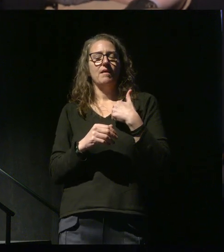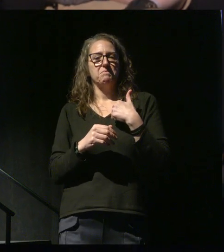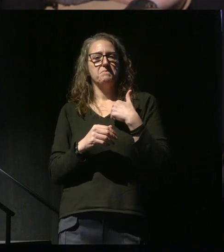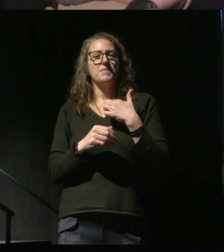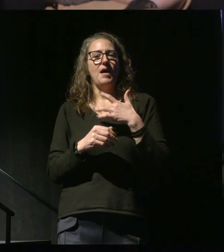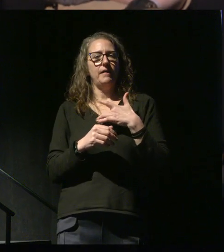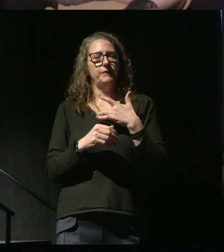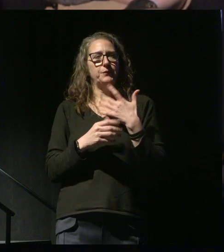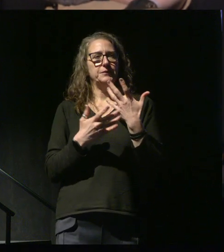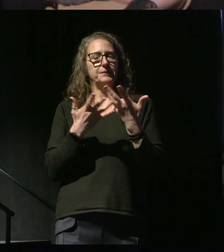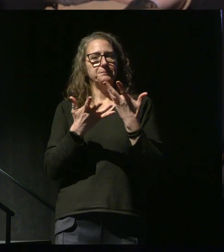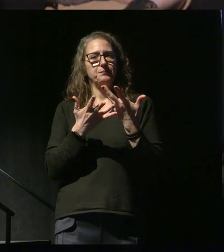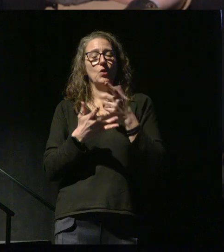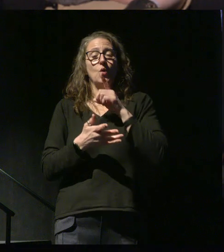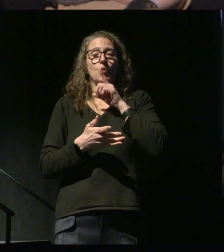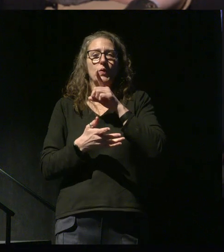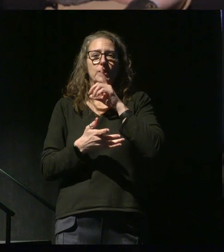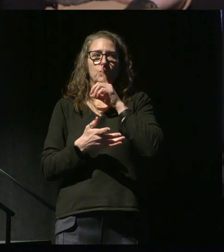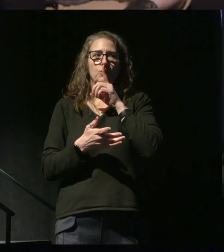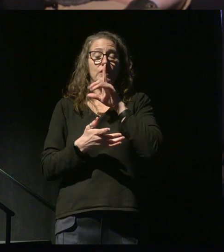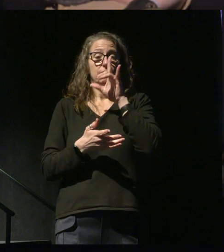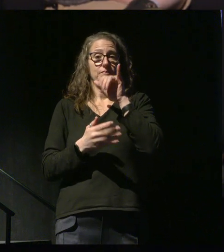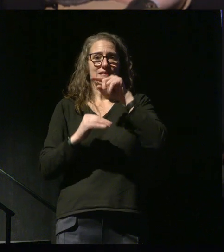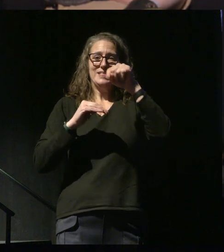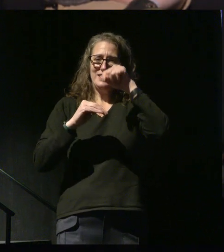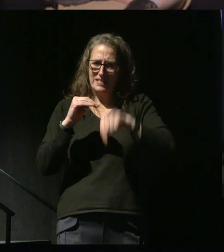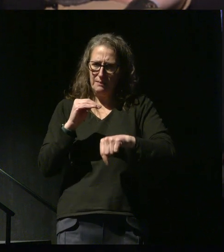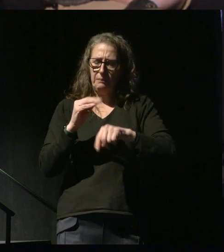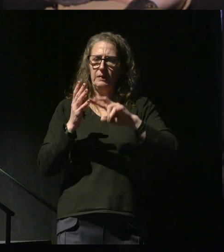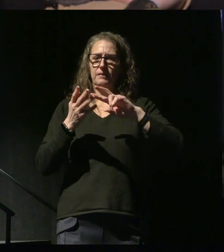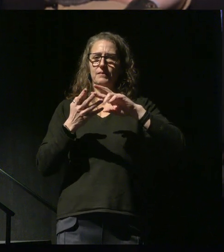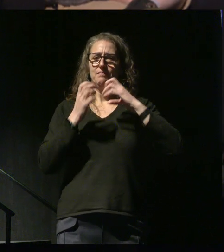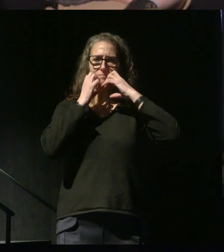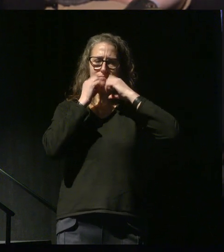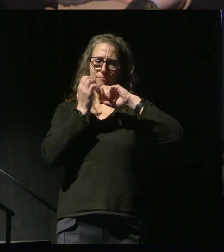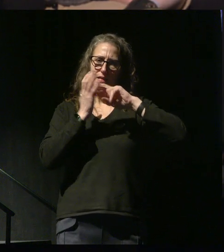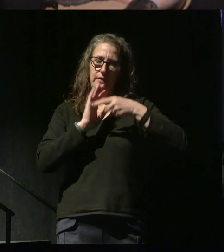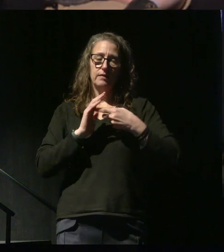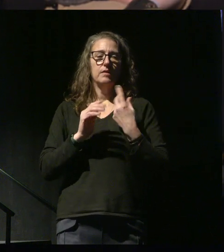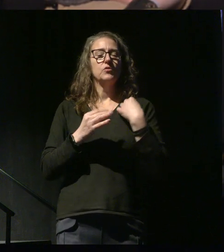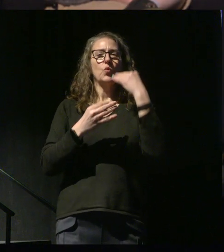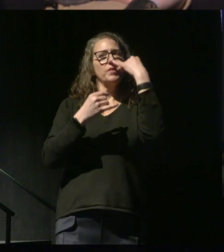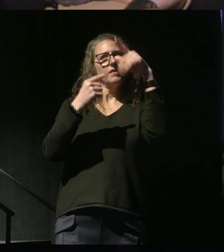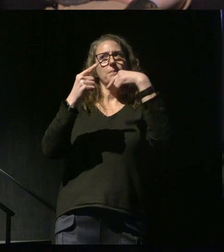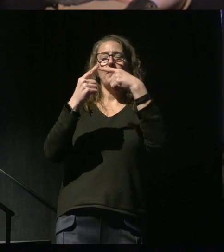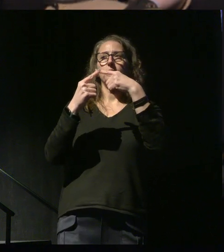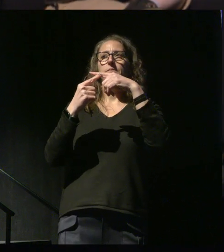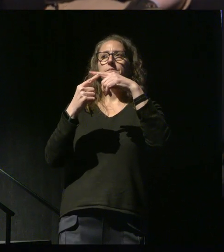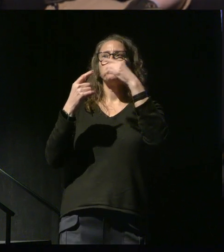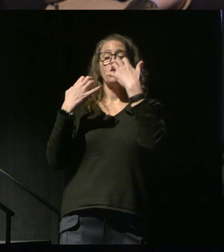you know just really, really deeply moving. And I feel like thinking about audience, it really is like